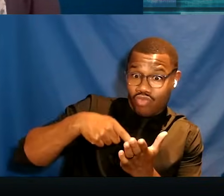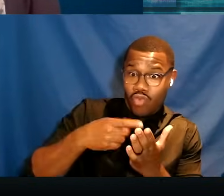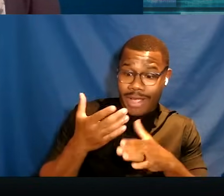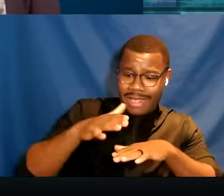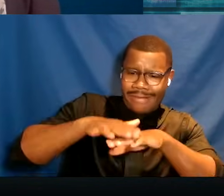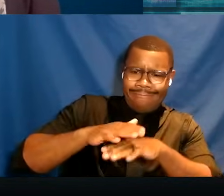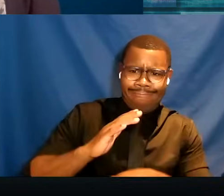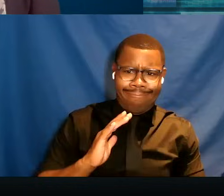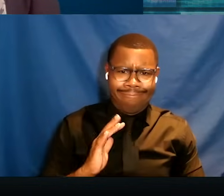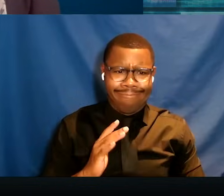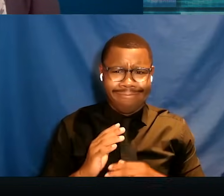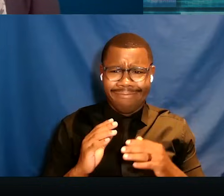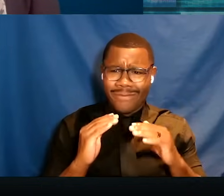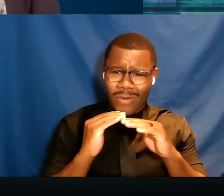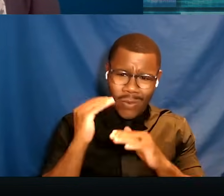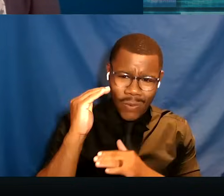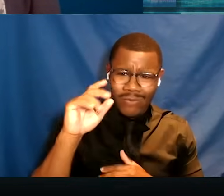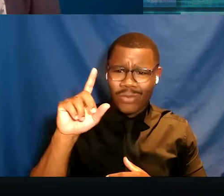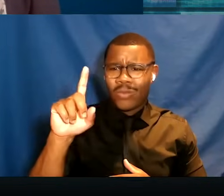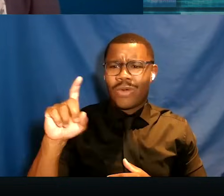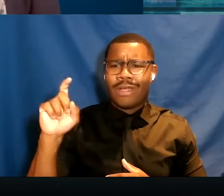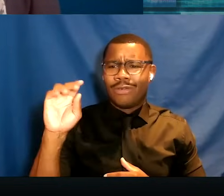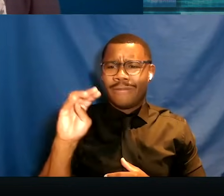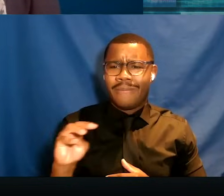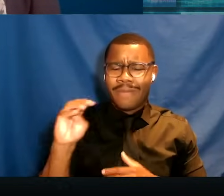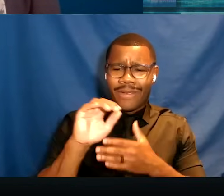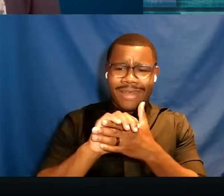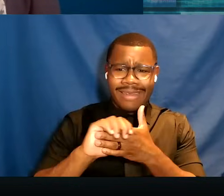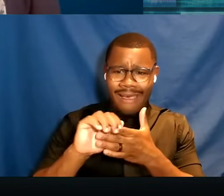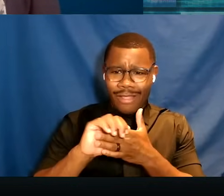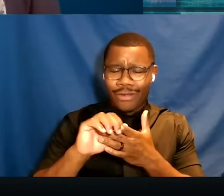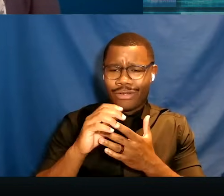I believe more than a hundred million dollars of gains in this contract just from that area alone.